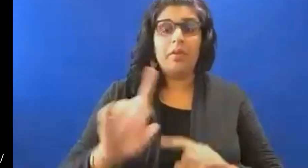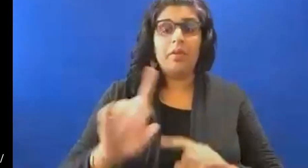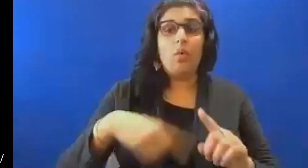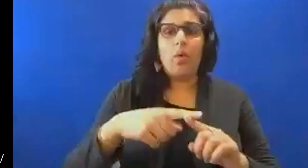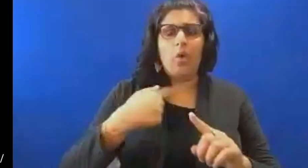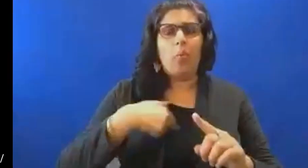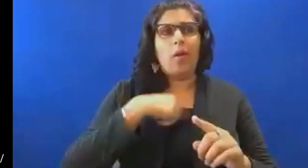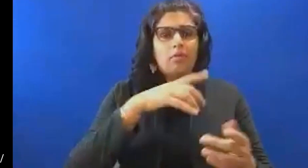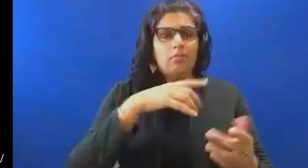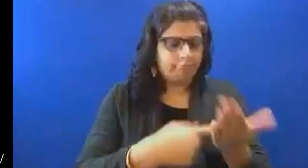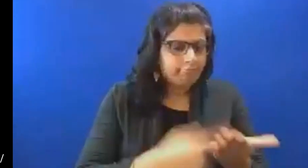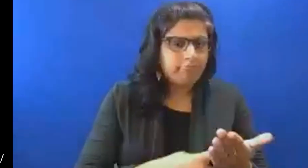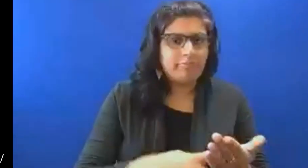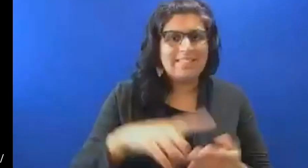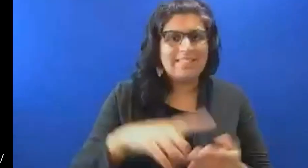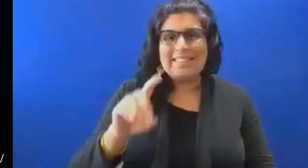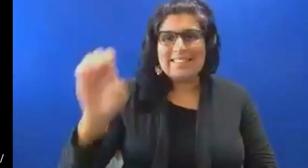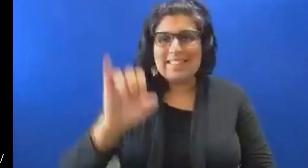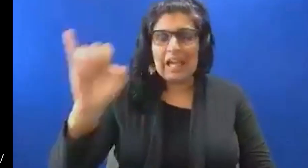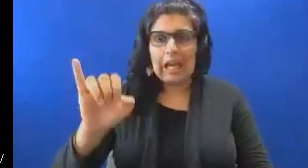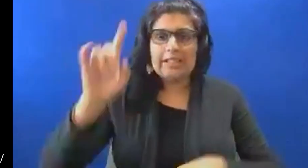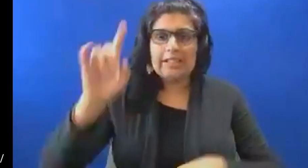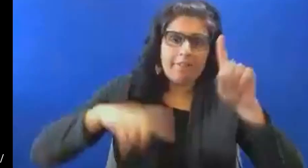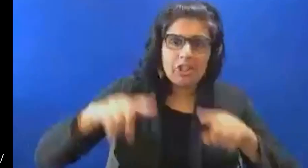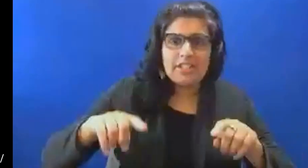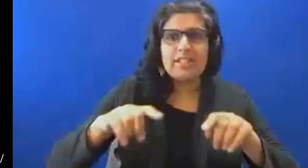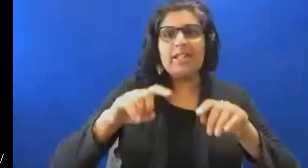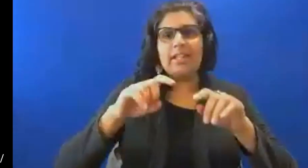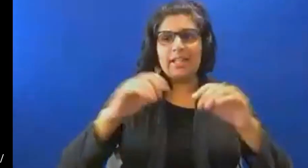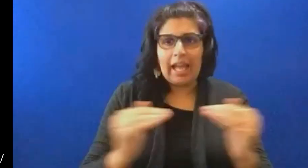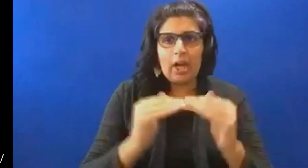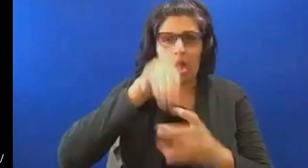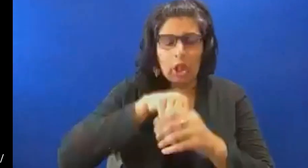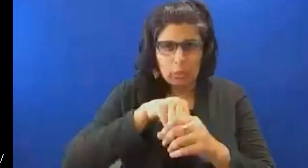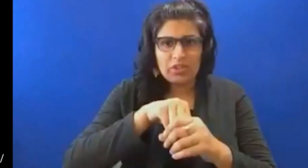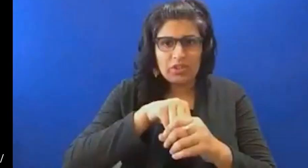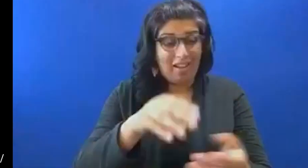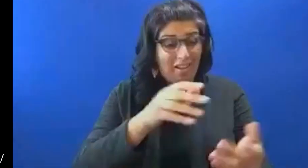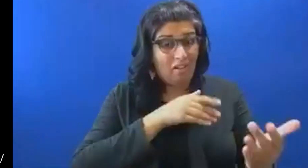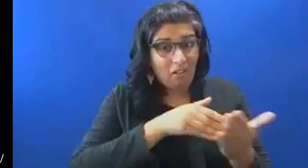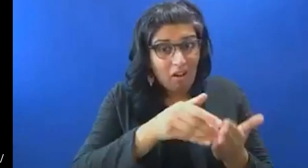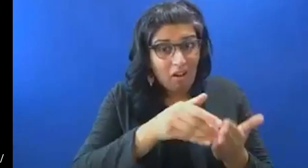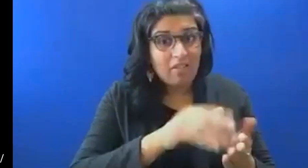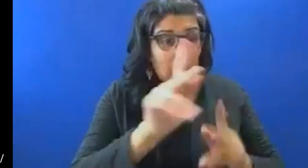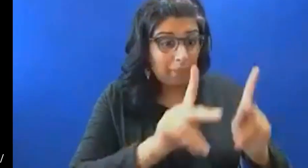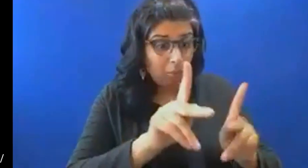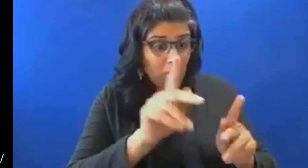workplaces, often people with disabilities are left out, and people of color with disabilities,